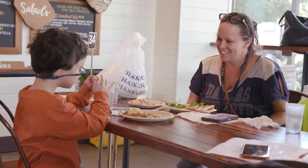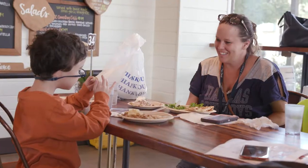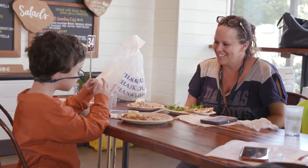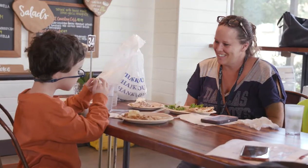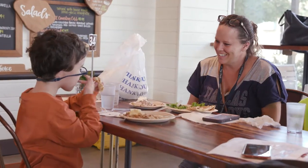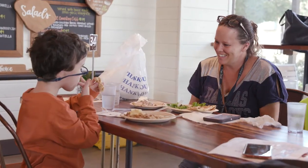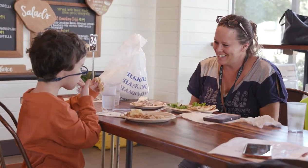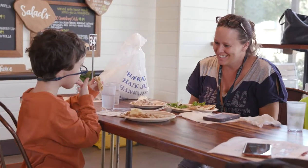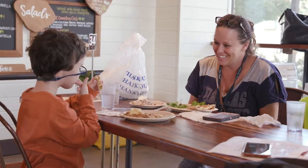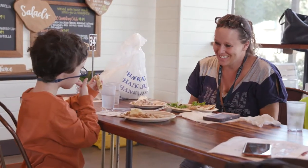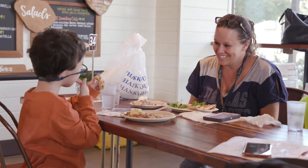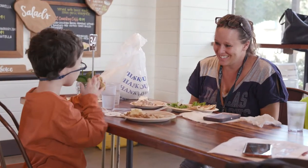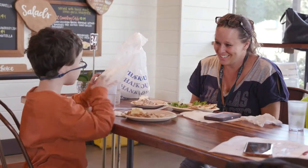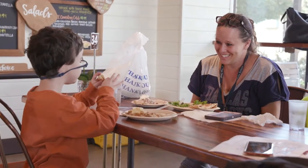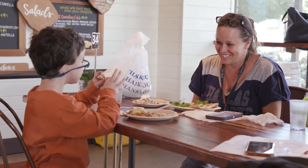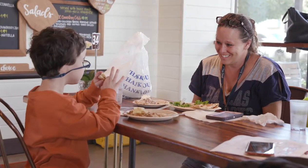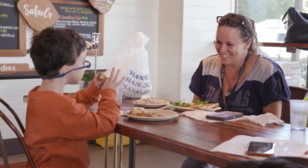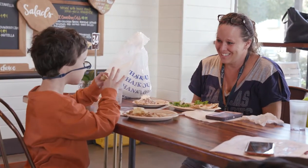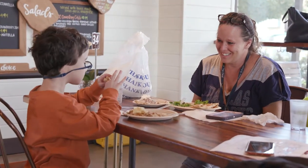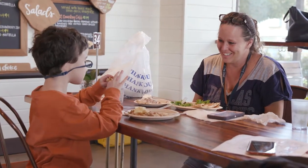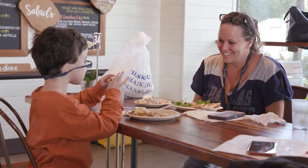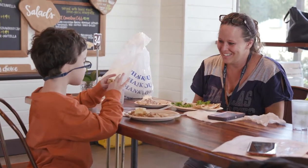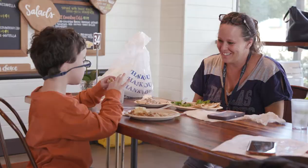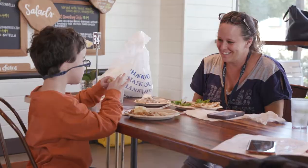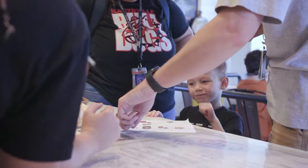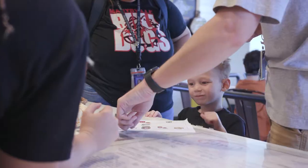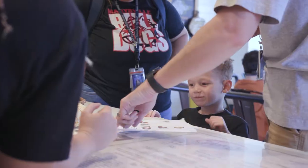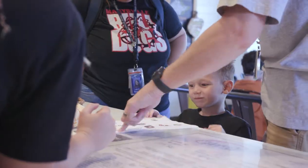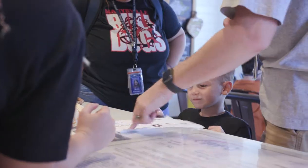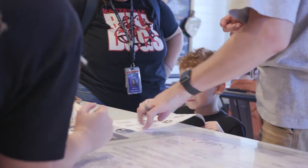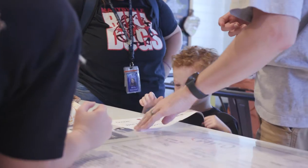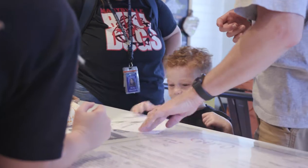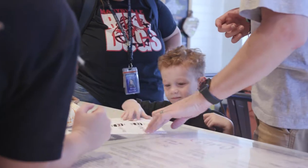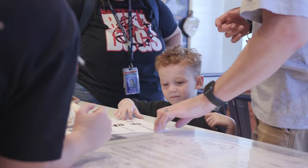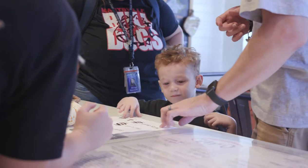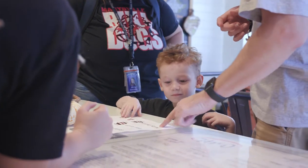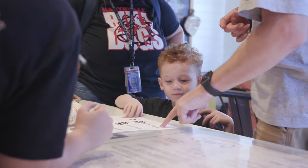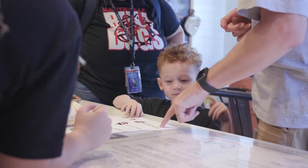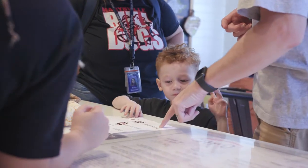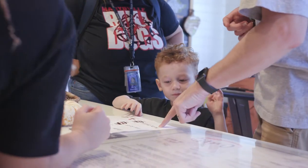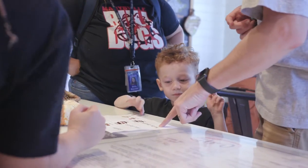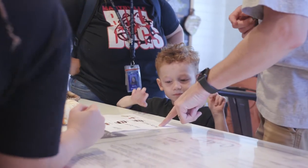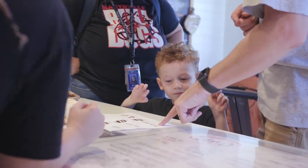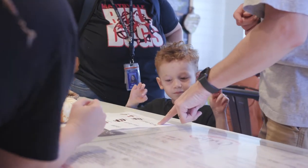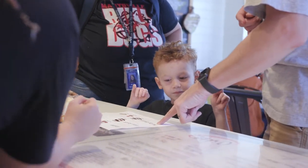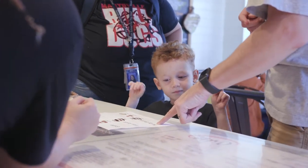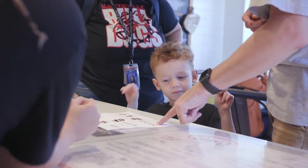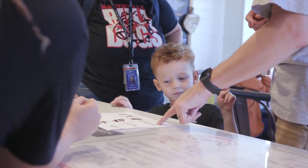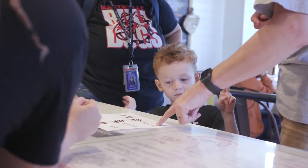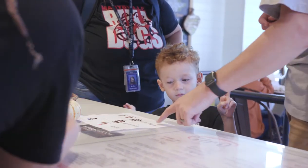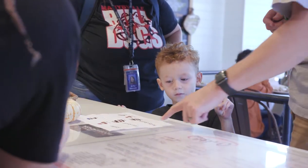Students from the Texas School for the Deaf come here to not only learn basic life skills like ordering and paying for food,